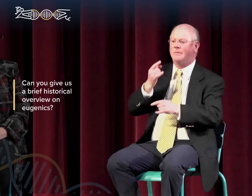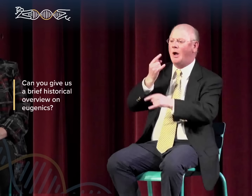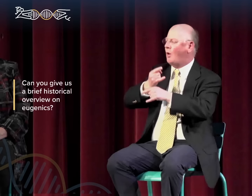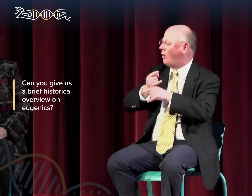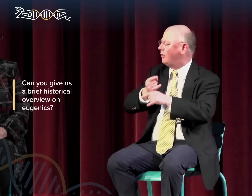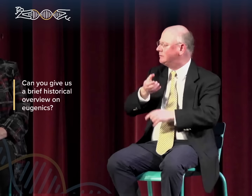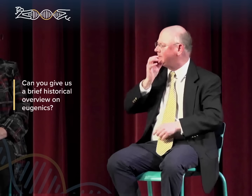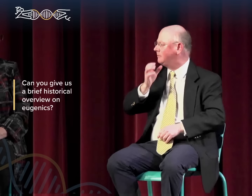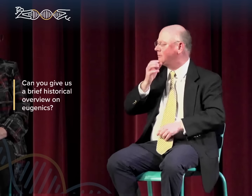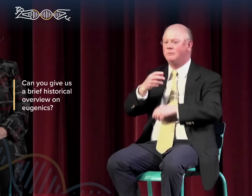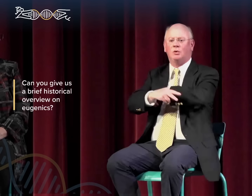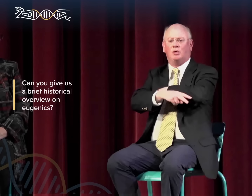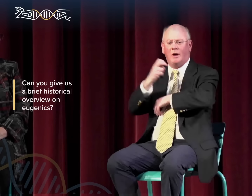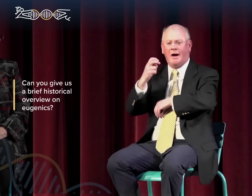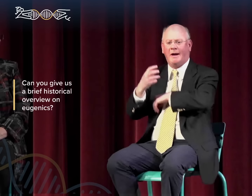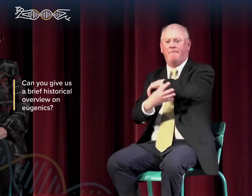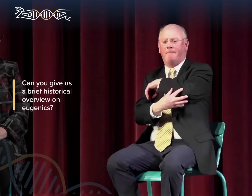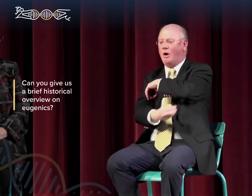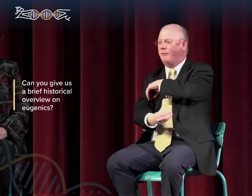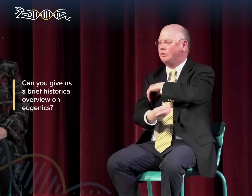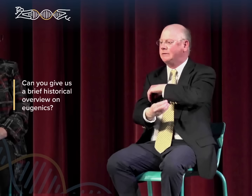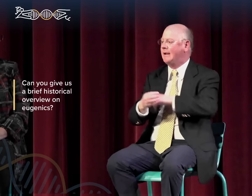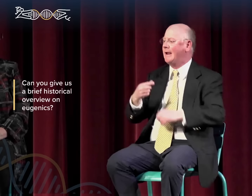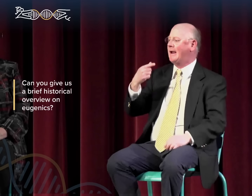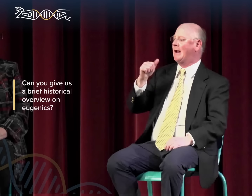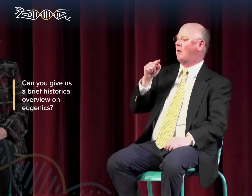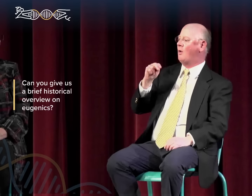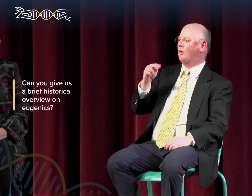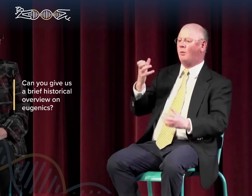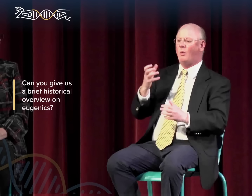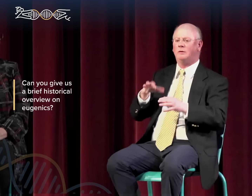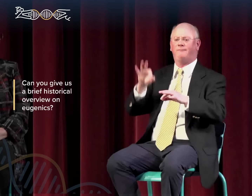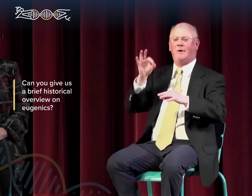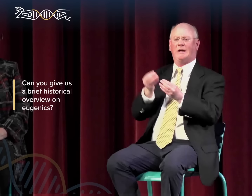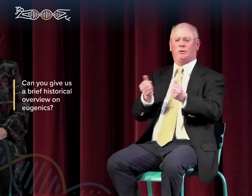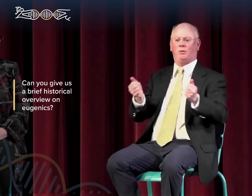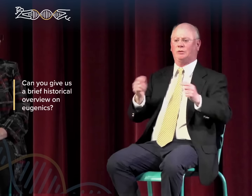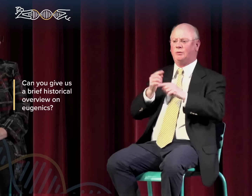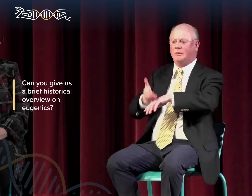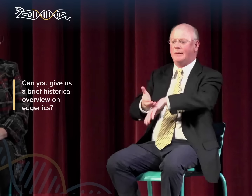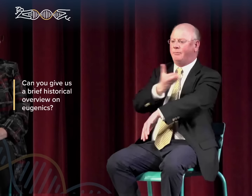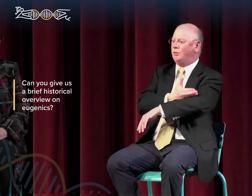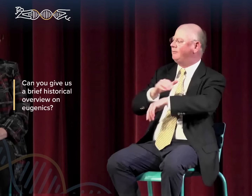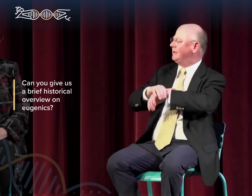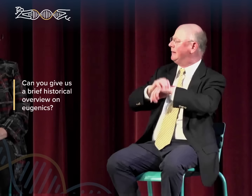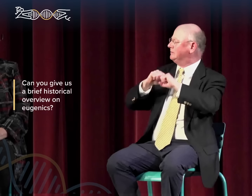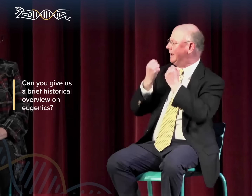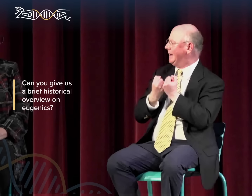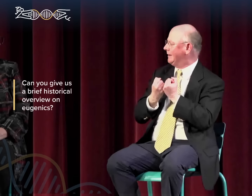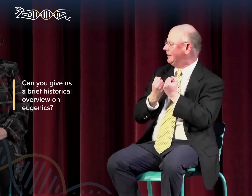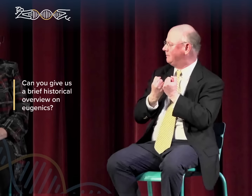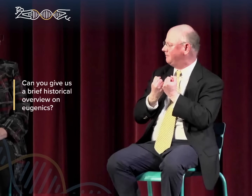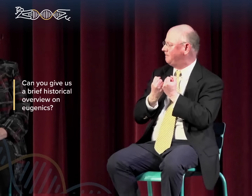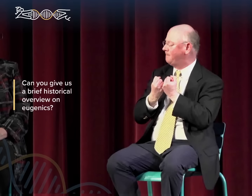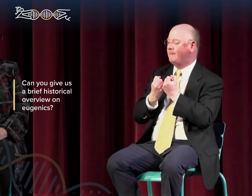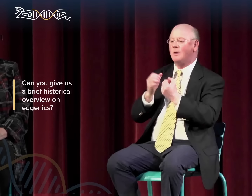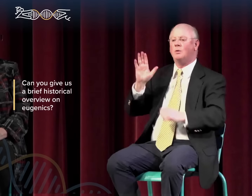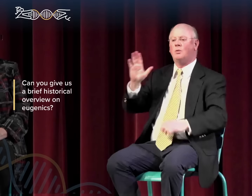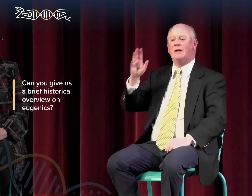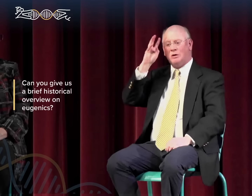crime, poverty, and he wanted to find a way to improve the English